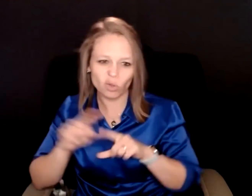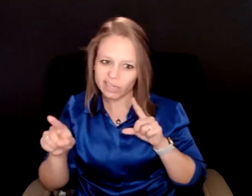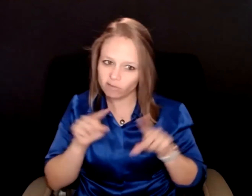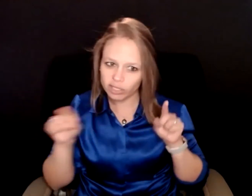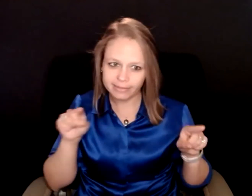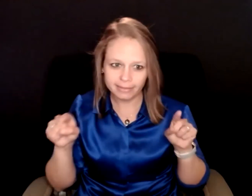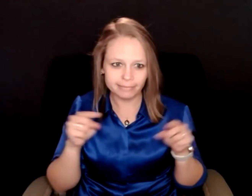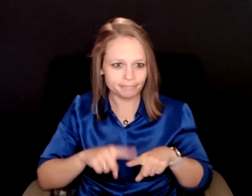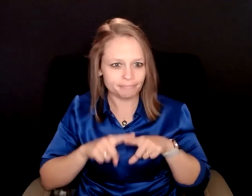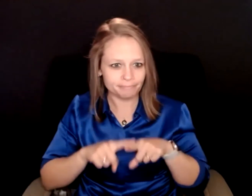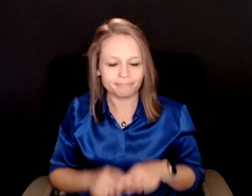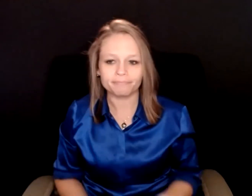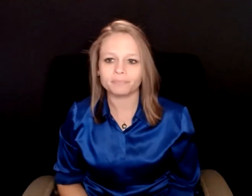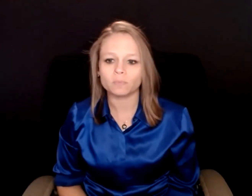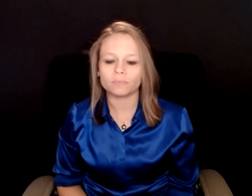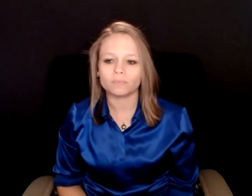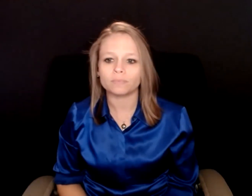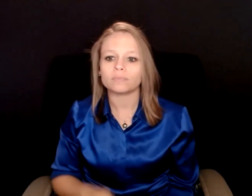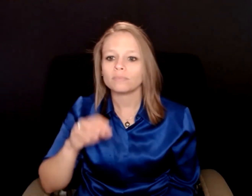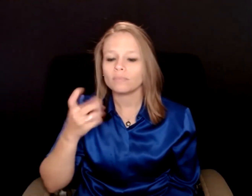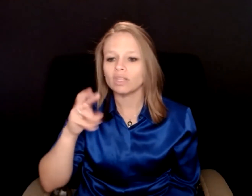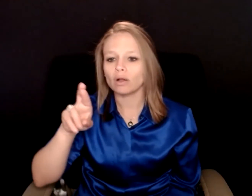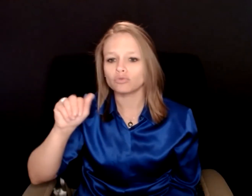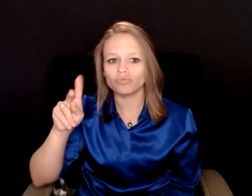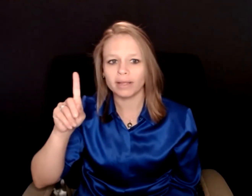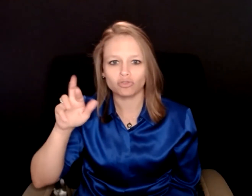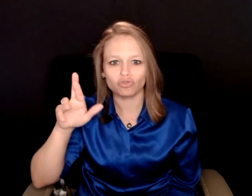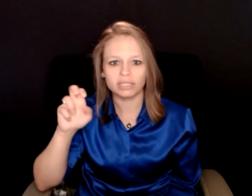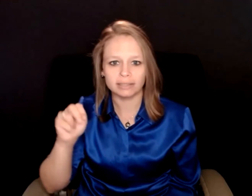and I would echo saying quickly building rapport with patients.